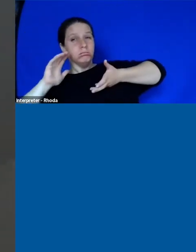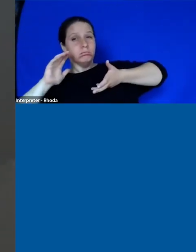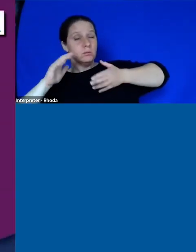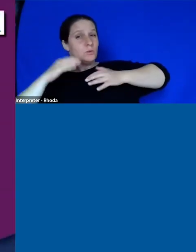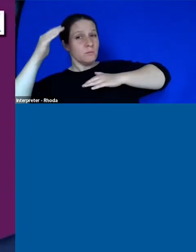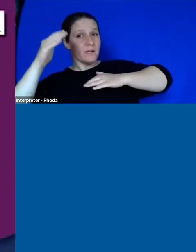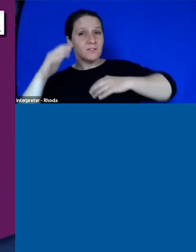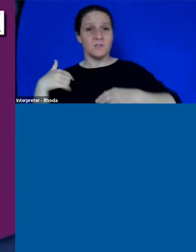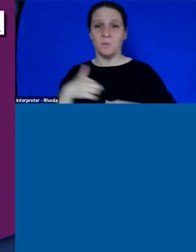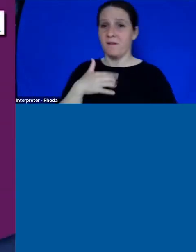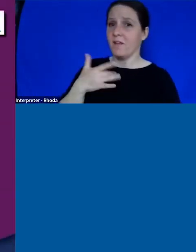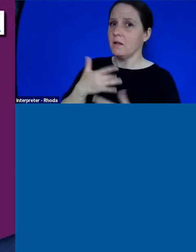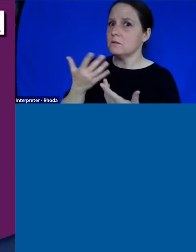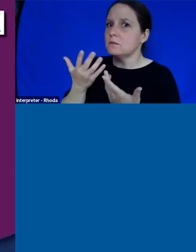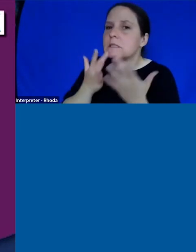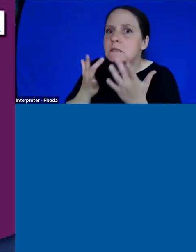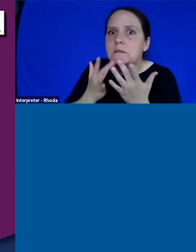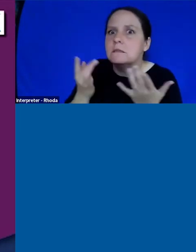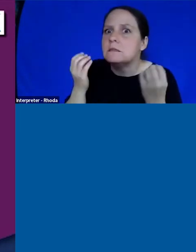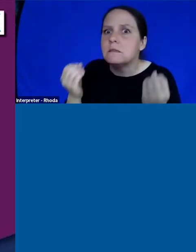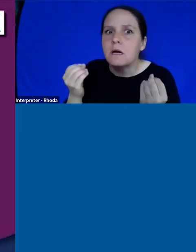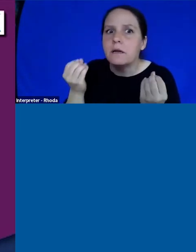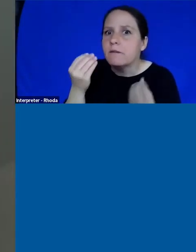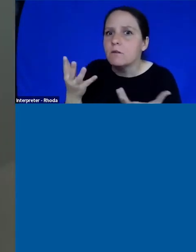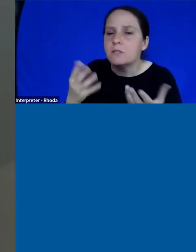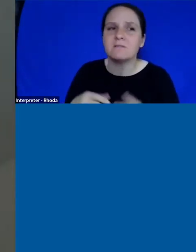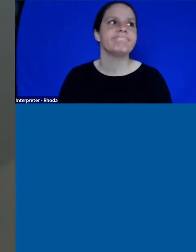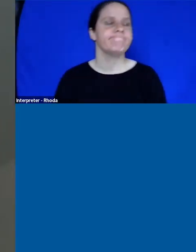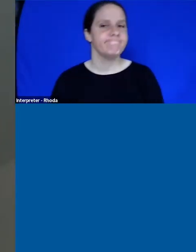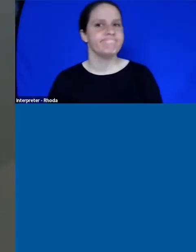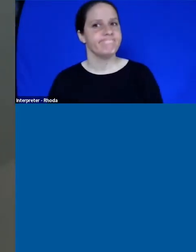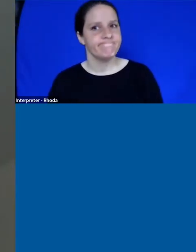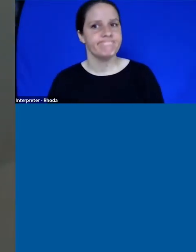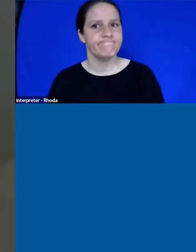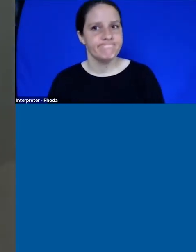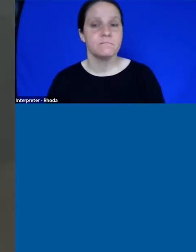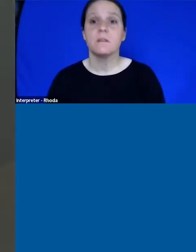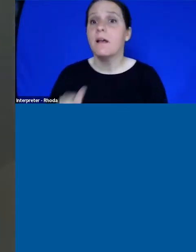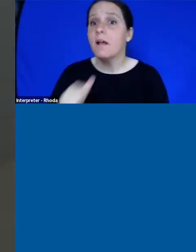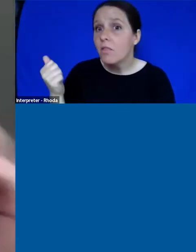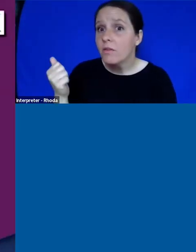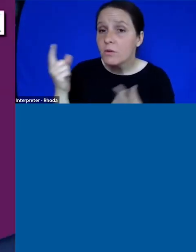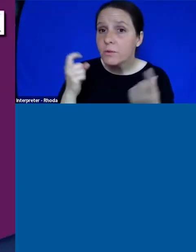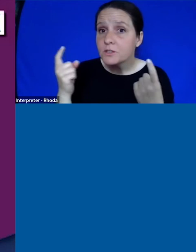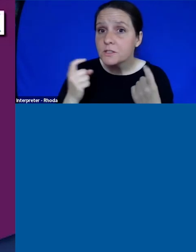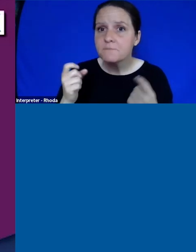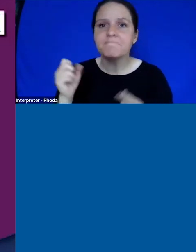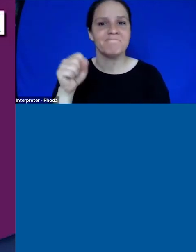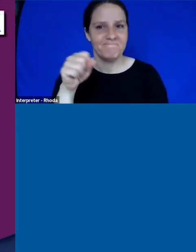And that's unfortunate. All right, anybody else? Yes. We have a couple of questions coming in.